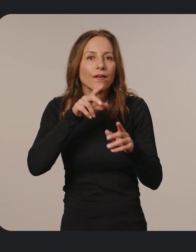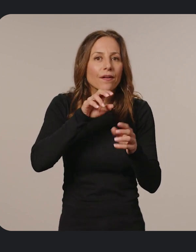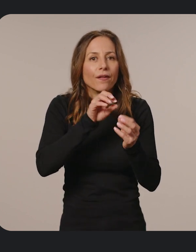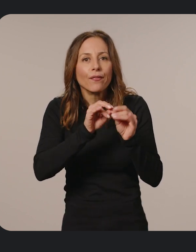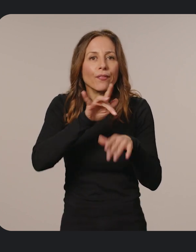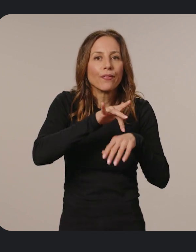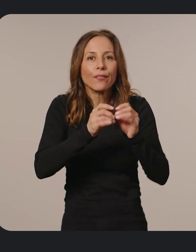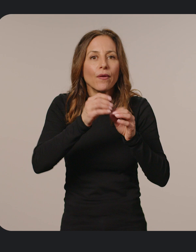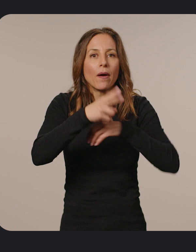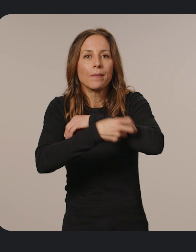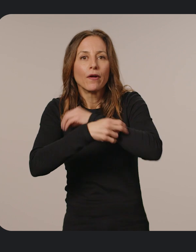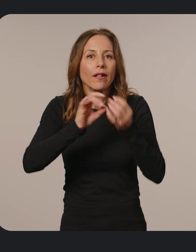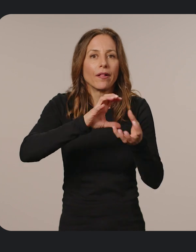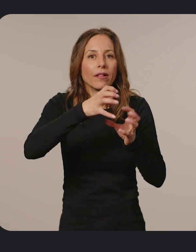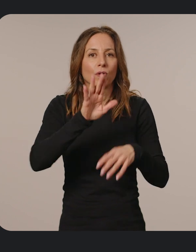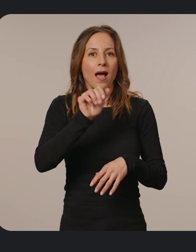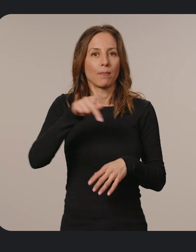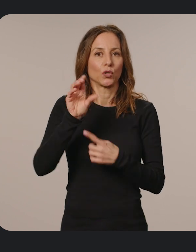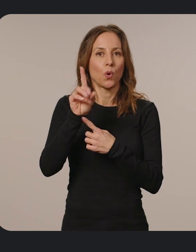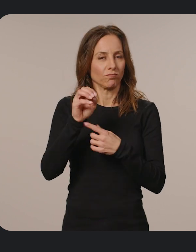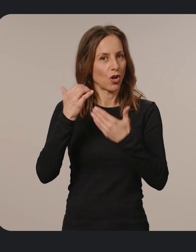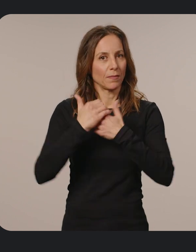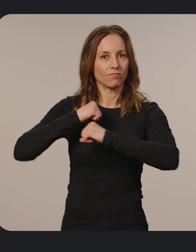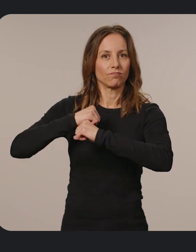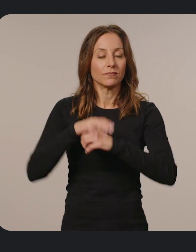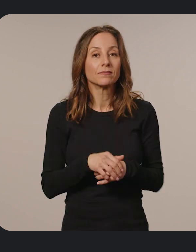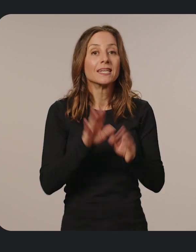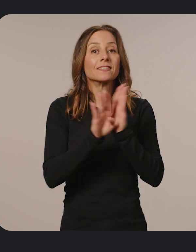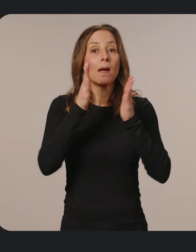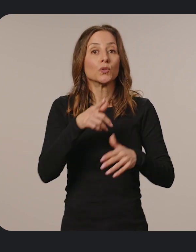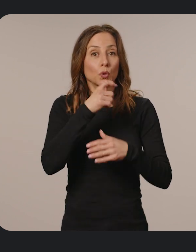added to your app's code automatically. Developers who use these products